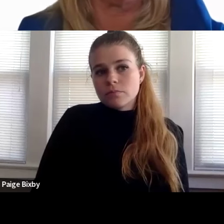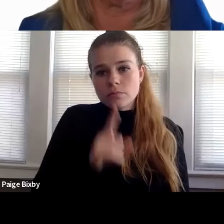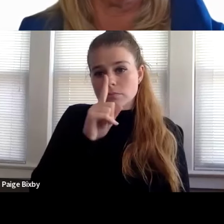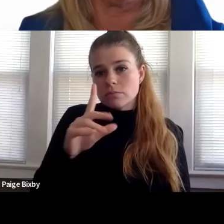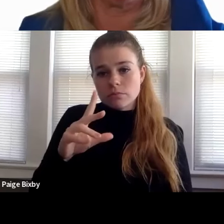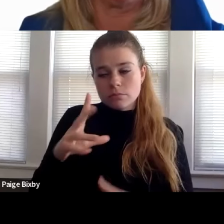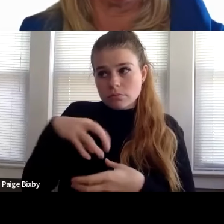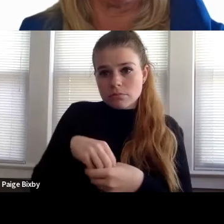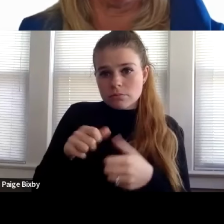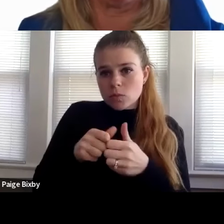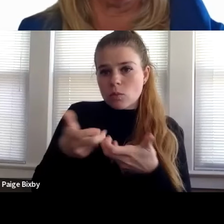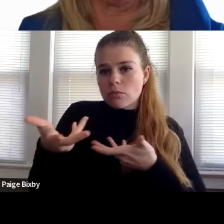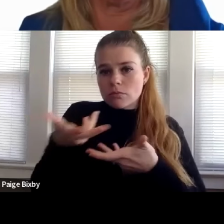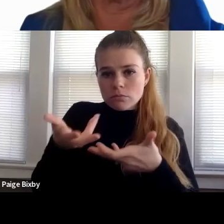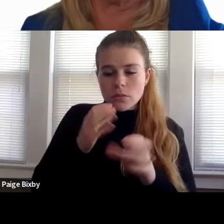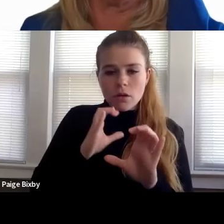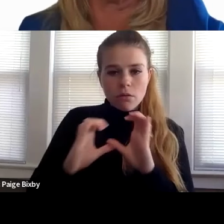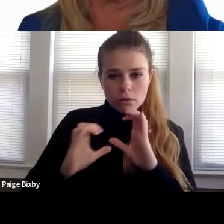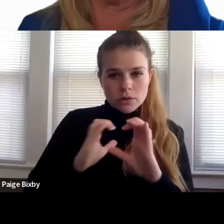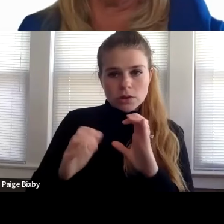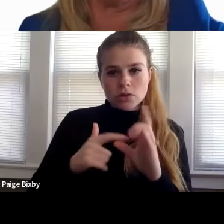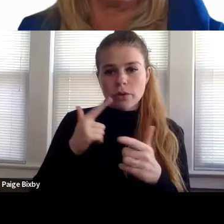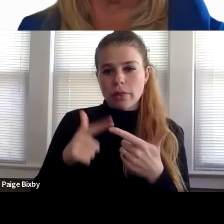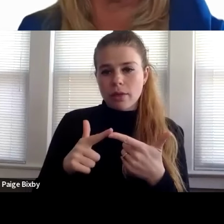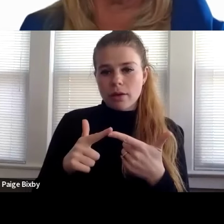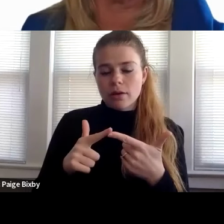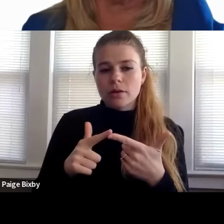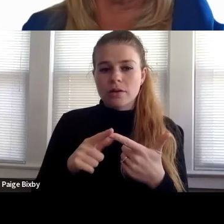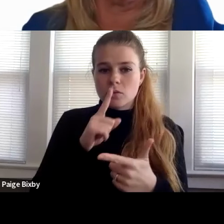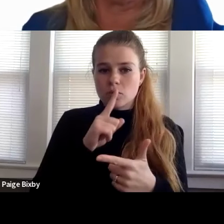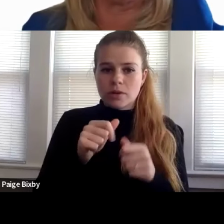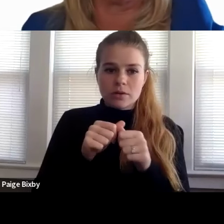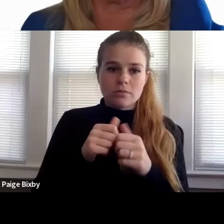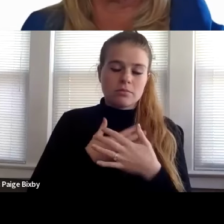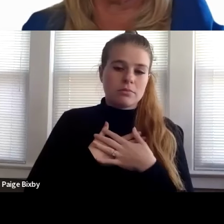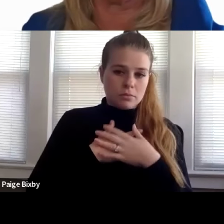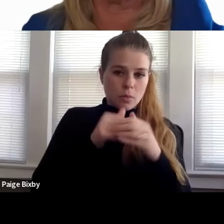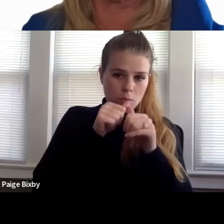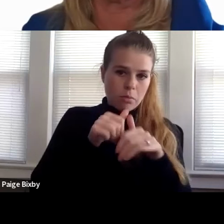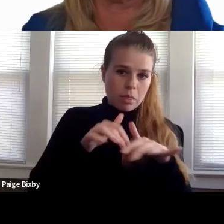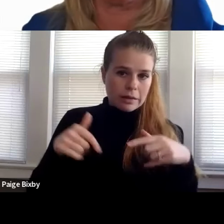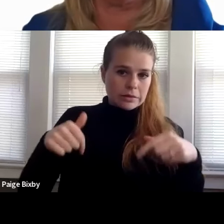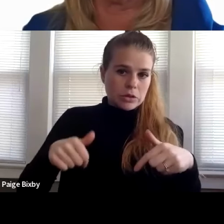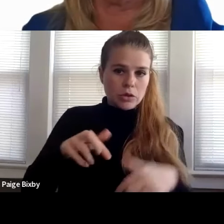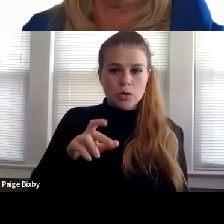And then we're blessed in Riverside County and we do have a robust system of care,